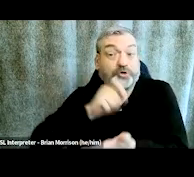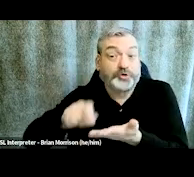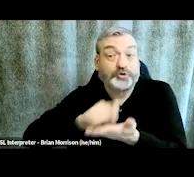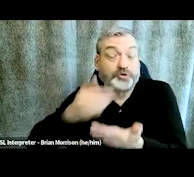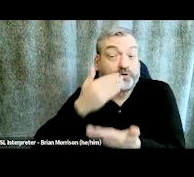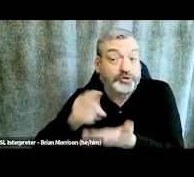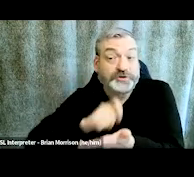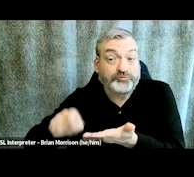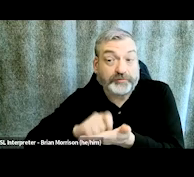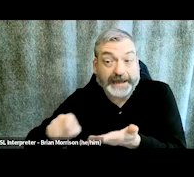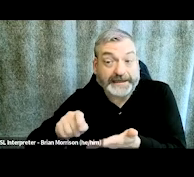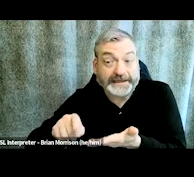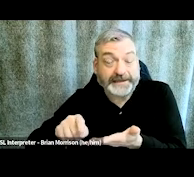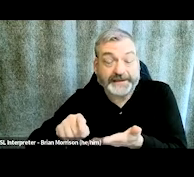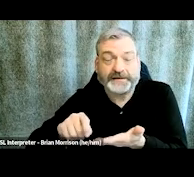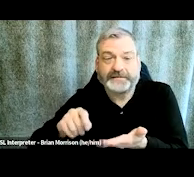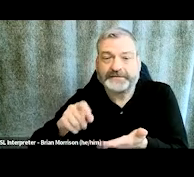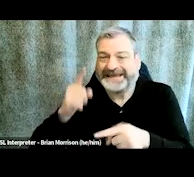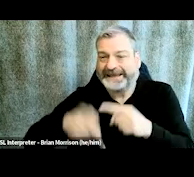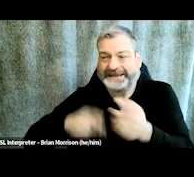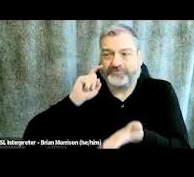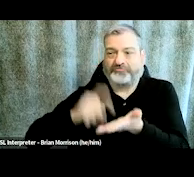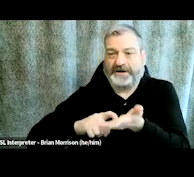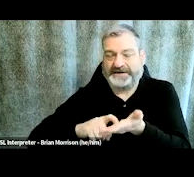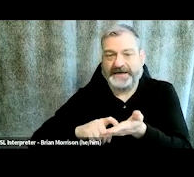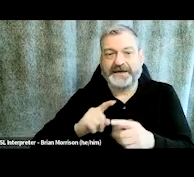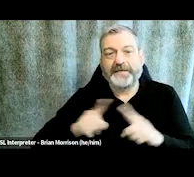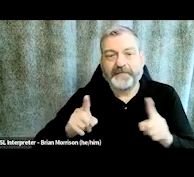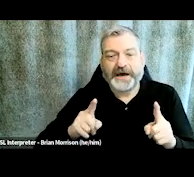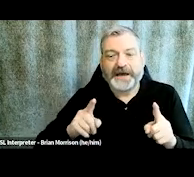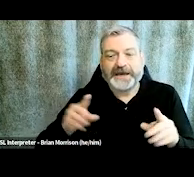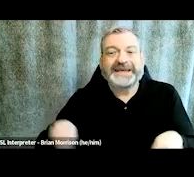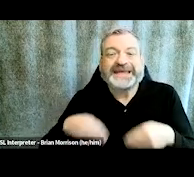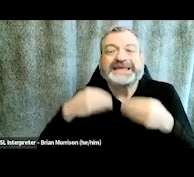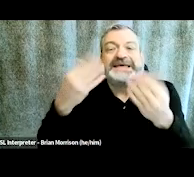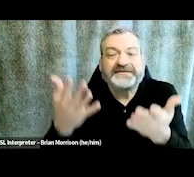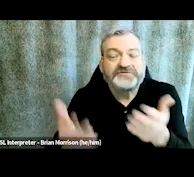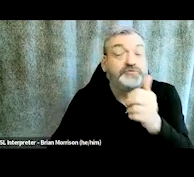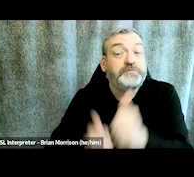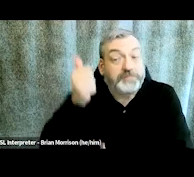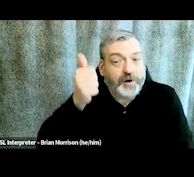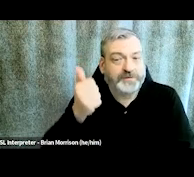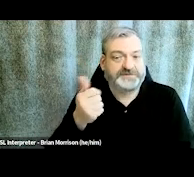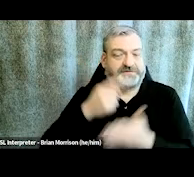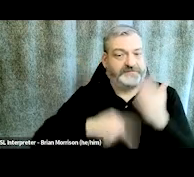But it can tee up for you most of what you need to do to make an accessible document.